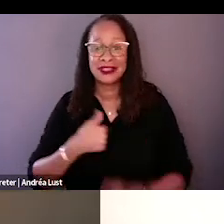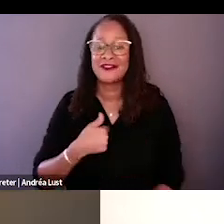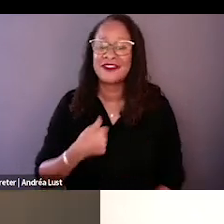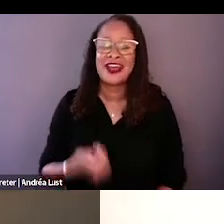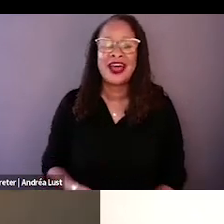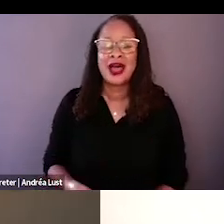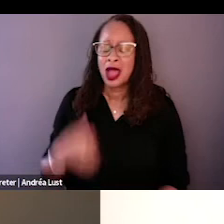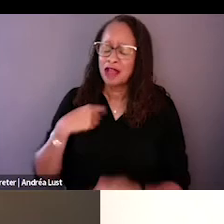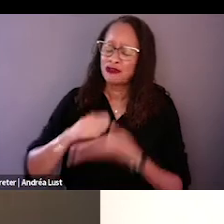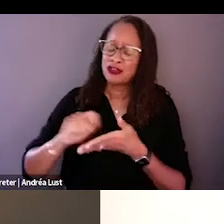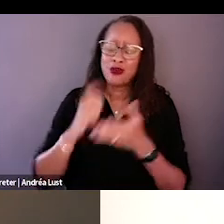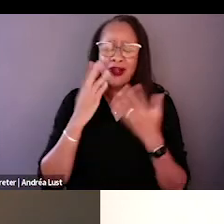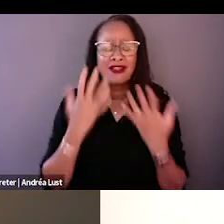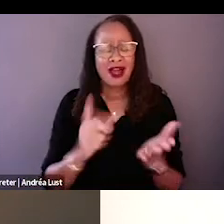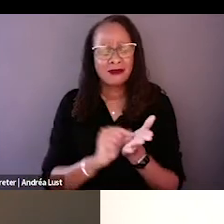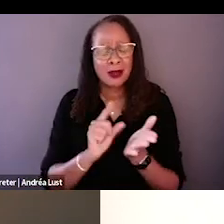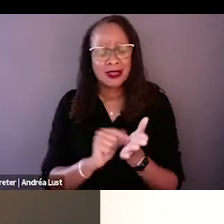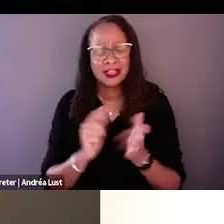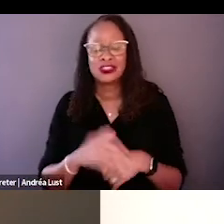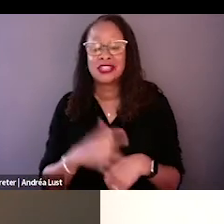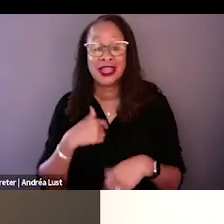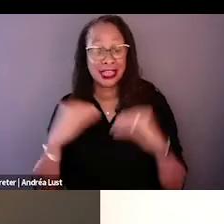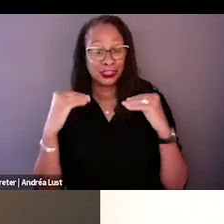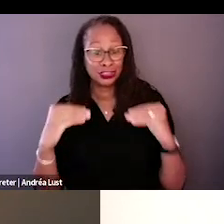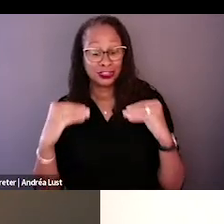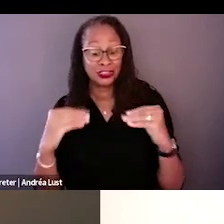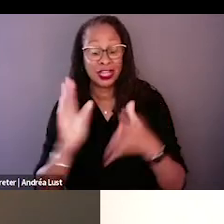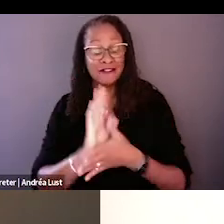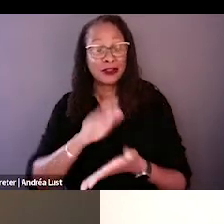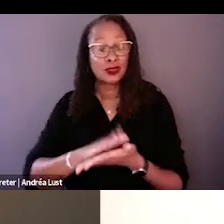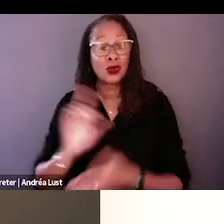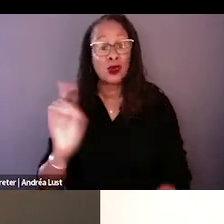holocaust which mainly fall into two categories.